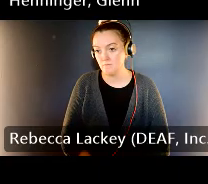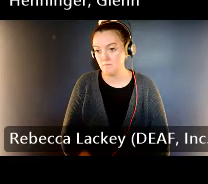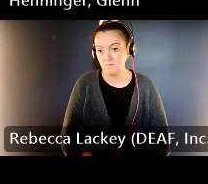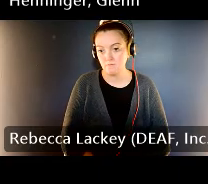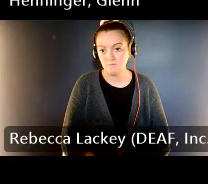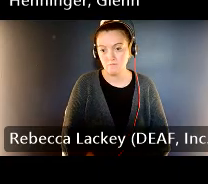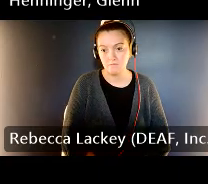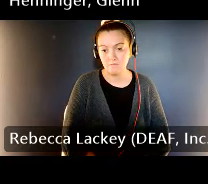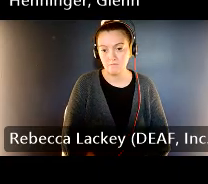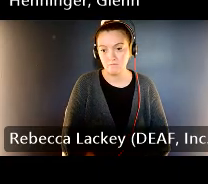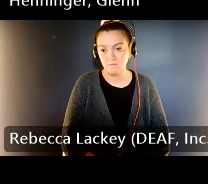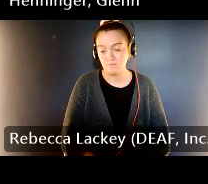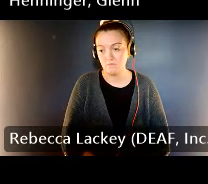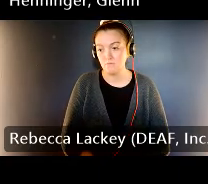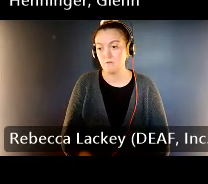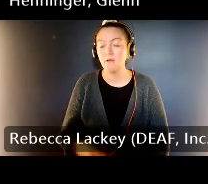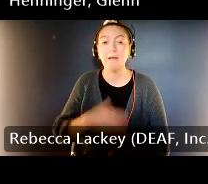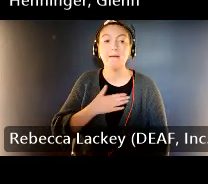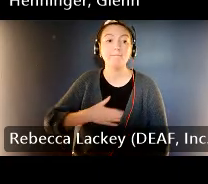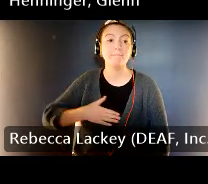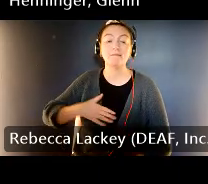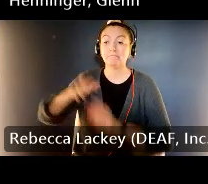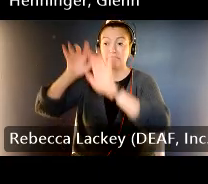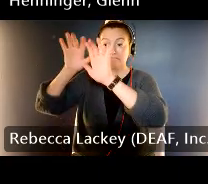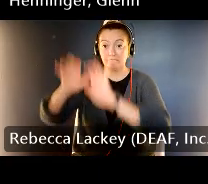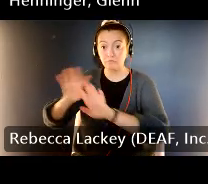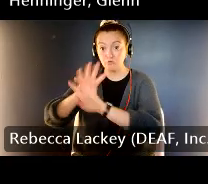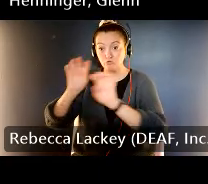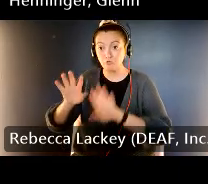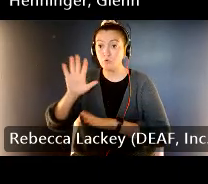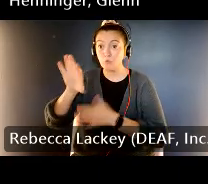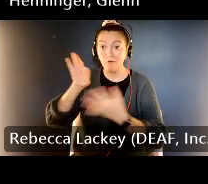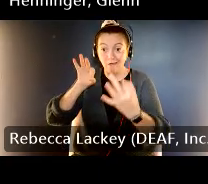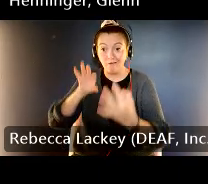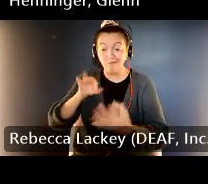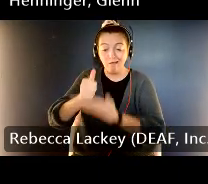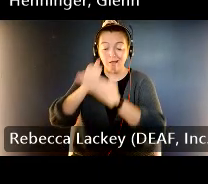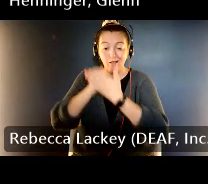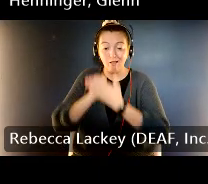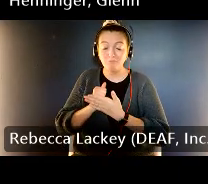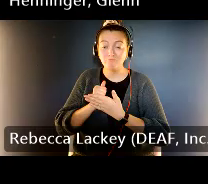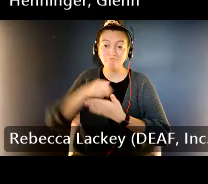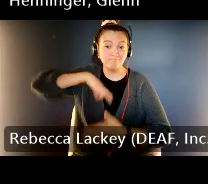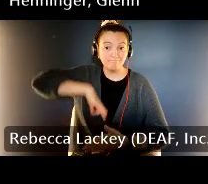And please fill out the survey because your inputs will help us to make informed